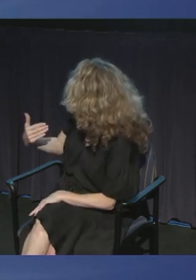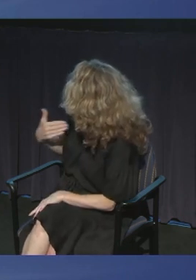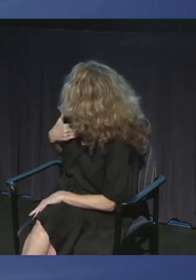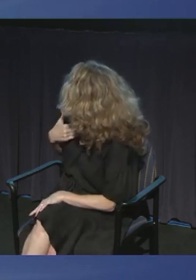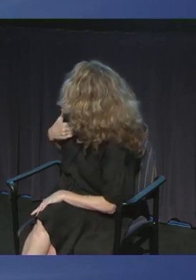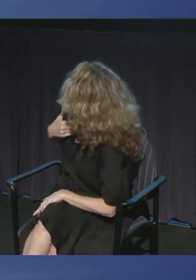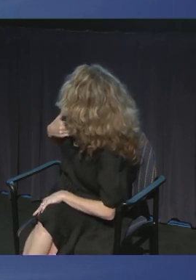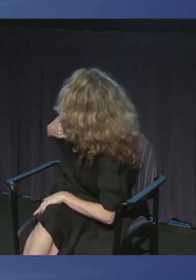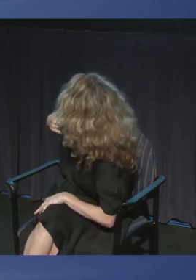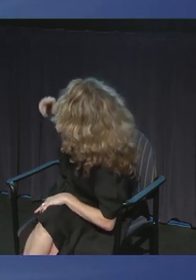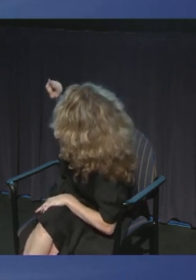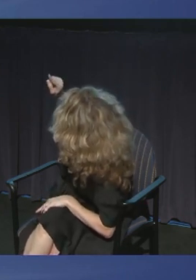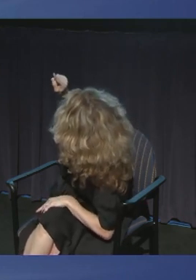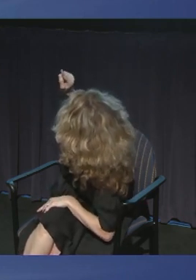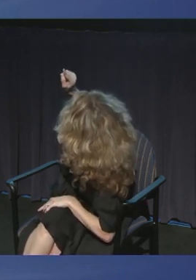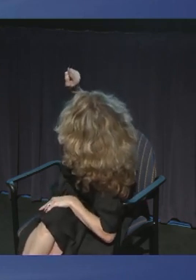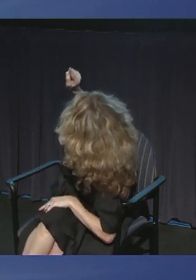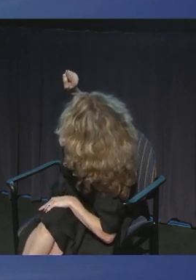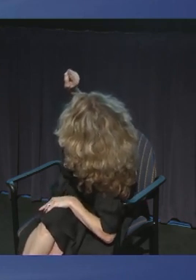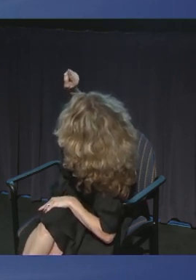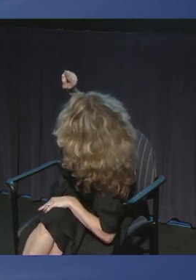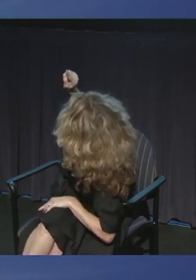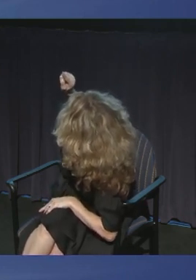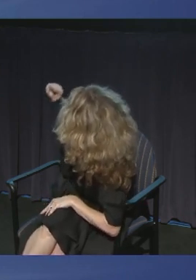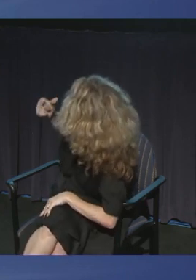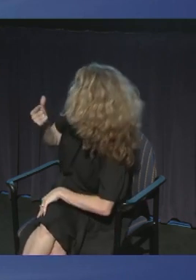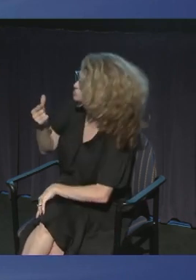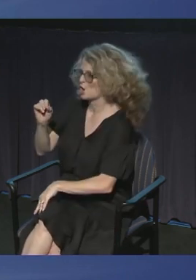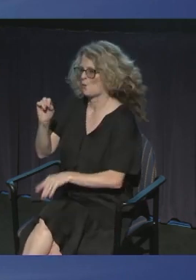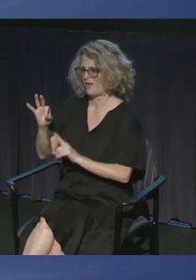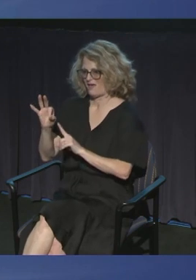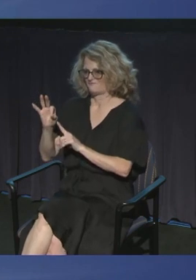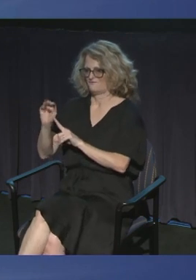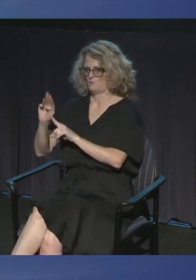WE HAVE A GANG FUNCTION MUTATION WHICH LEADS TO SEVERE PHYSIOLOGICAL DISEASES RELATED